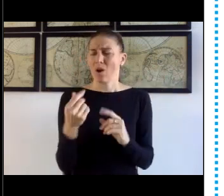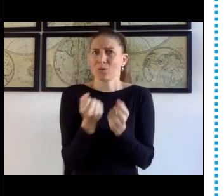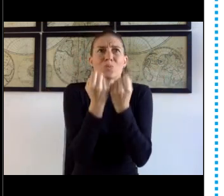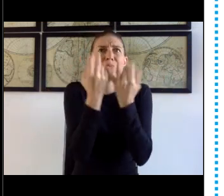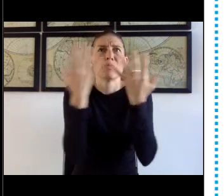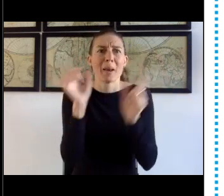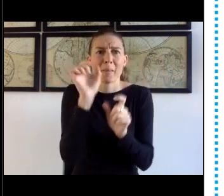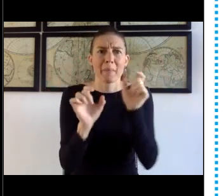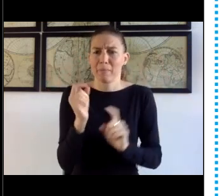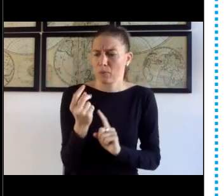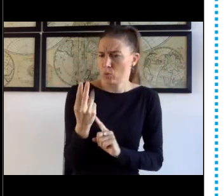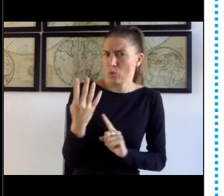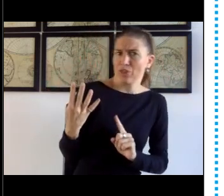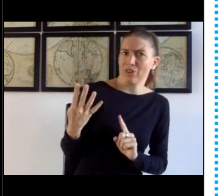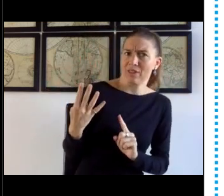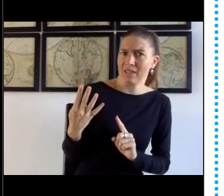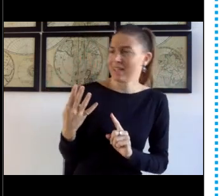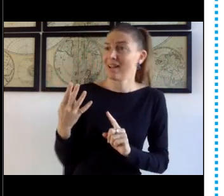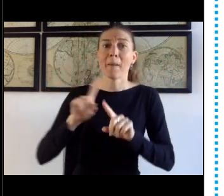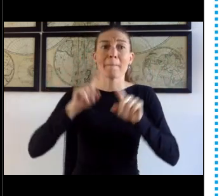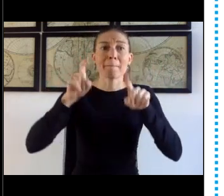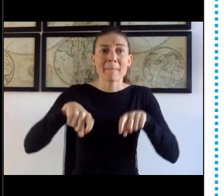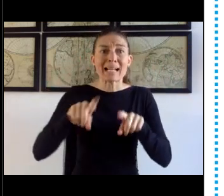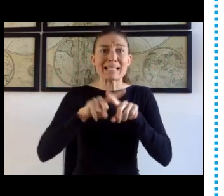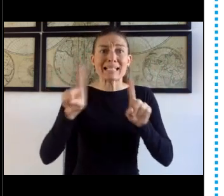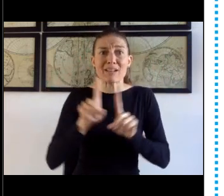even if they have to go to different gates which causes delays